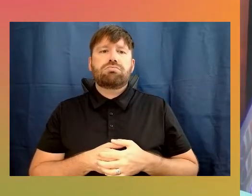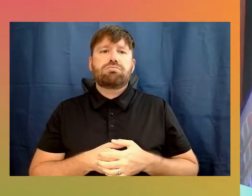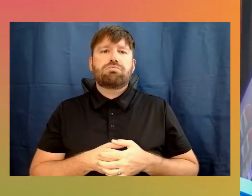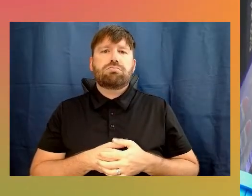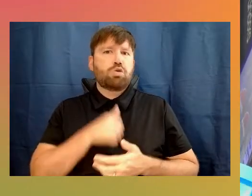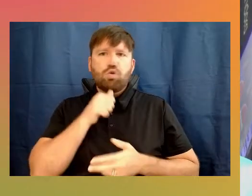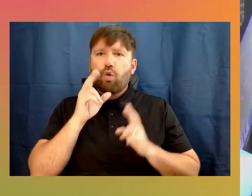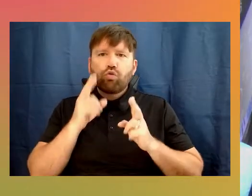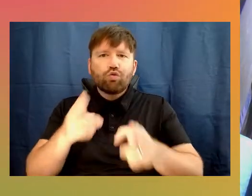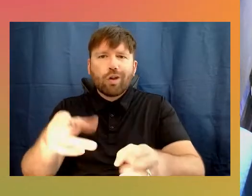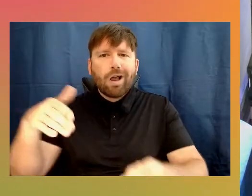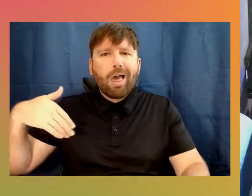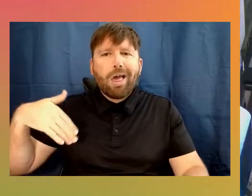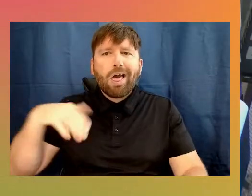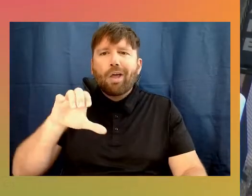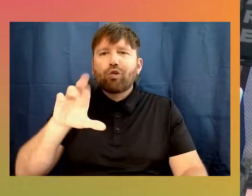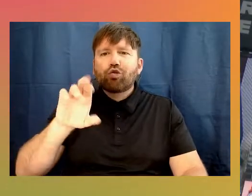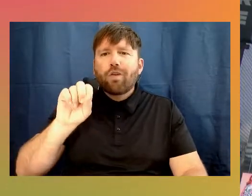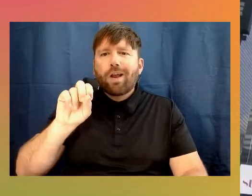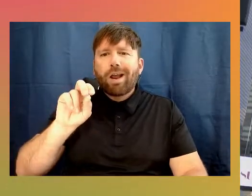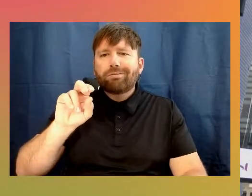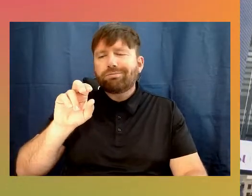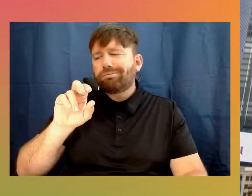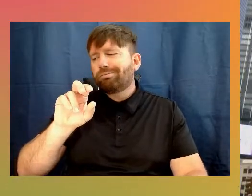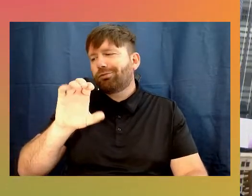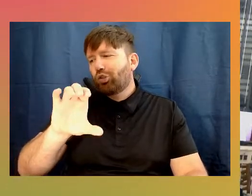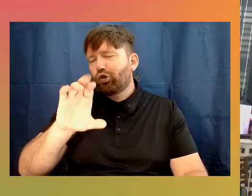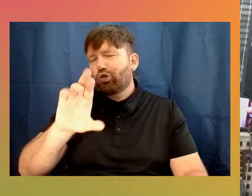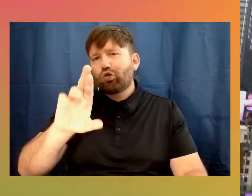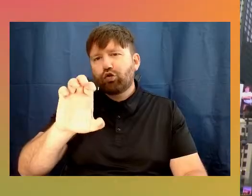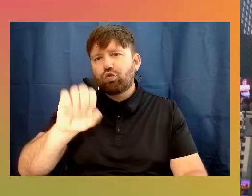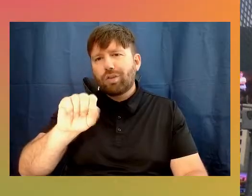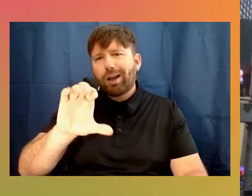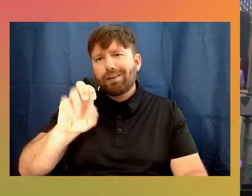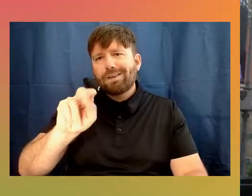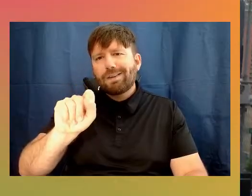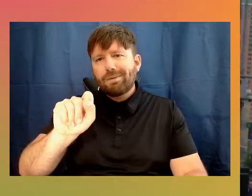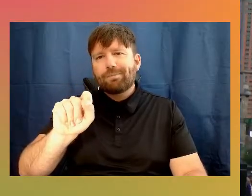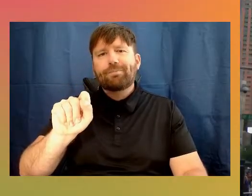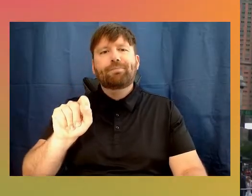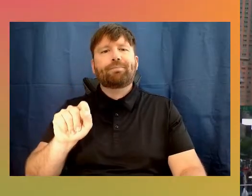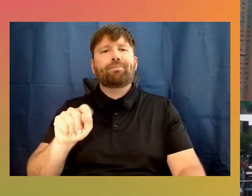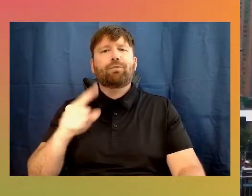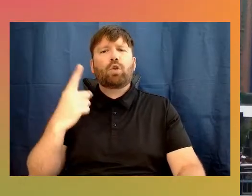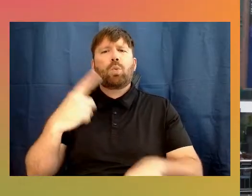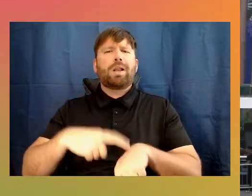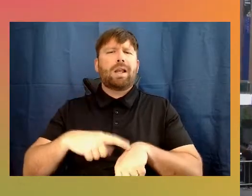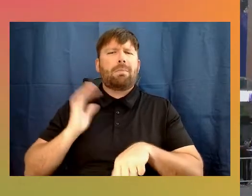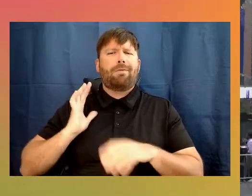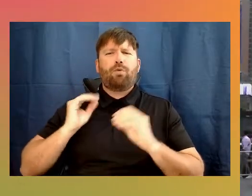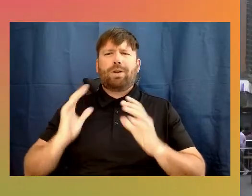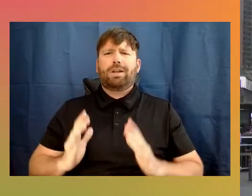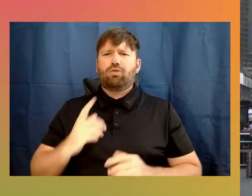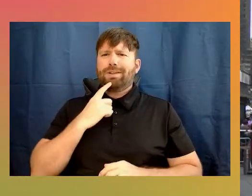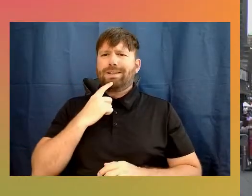THERE IS NO RUSH. WE ARE NOT IN CRESCENT POSE YET. WHAT ARE YOU IN A RUSH FOR? YEAH.